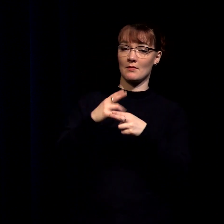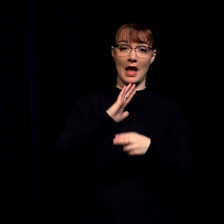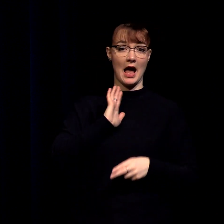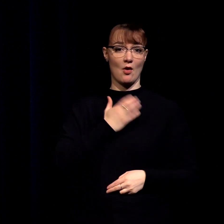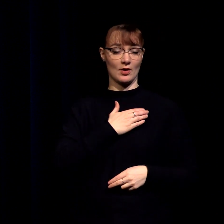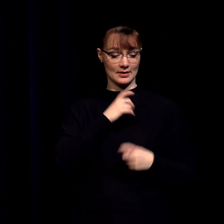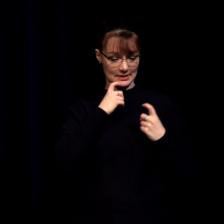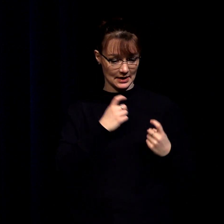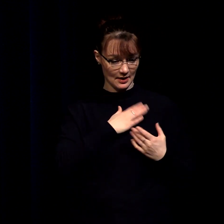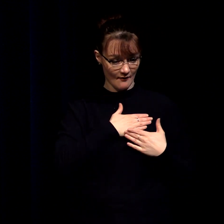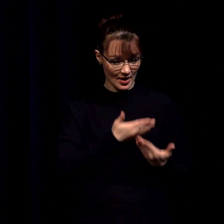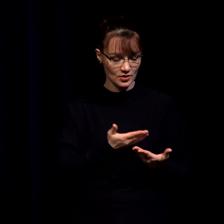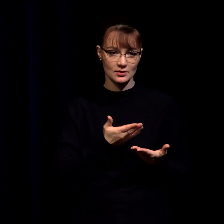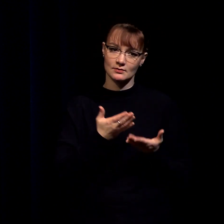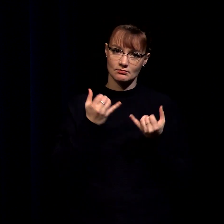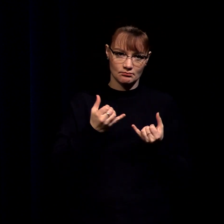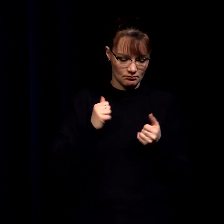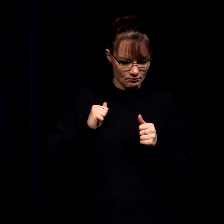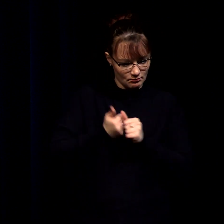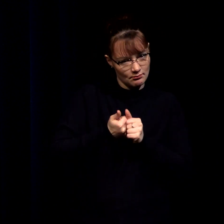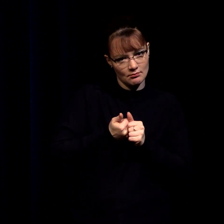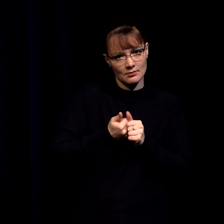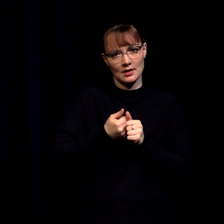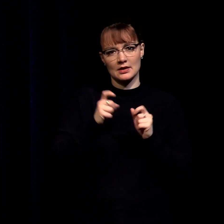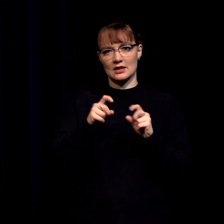be intercessors, we need to be watchmen because it is